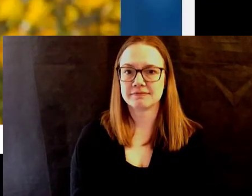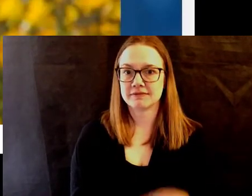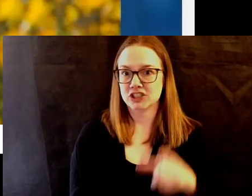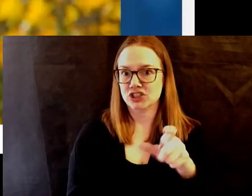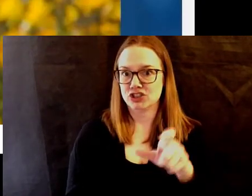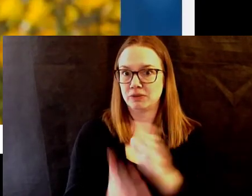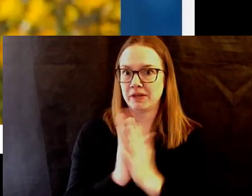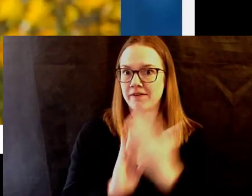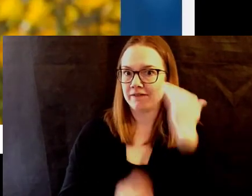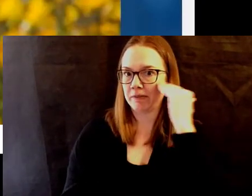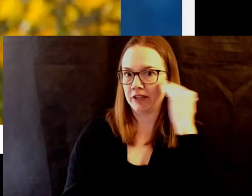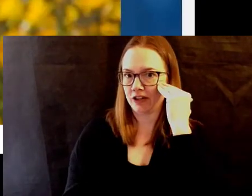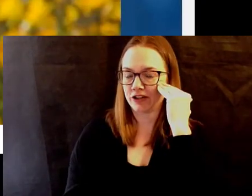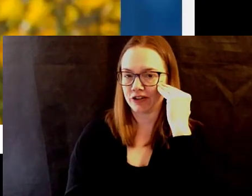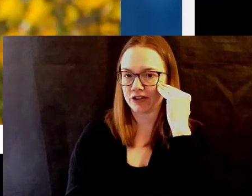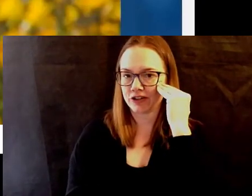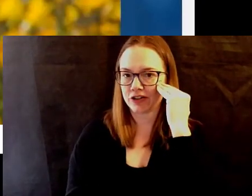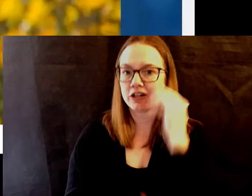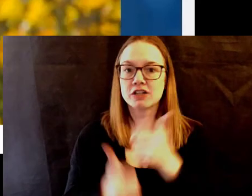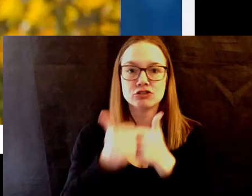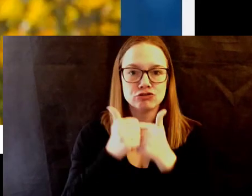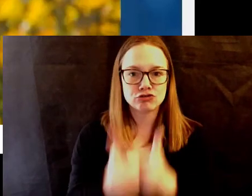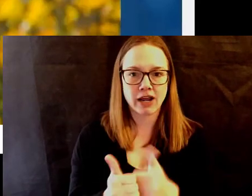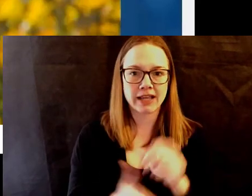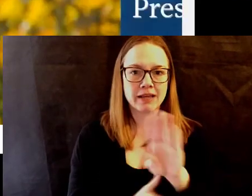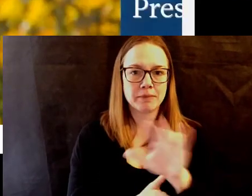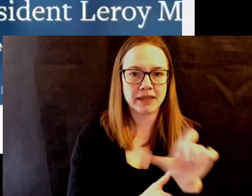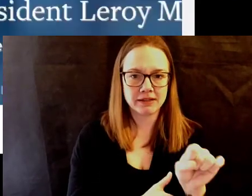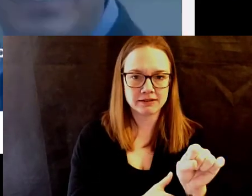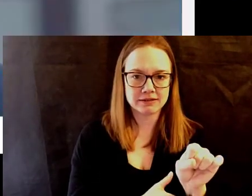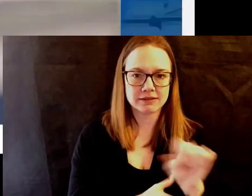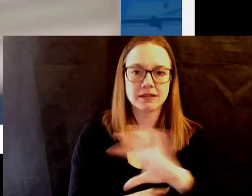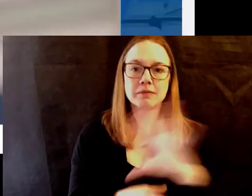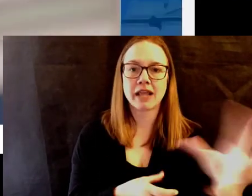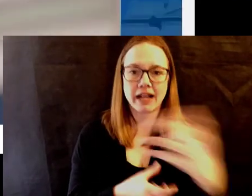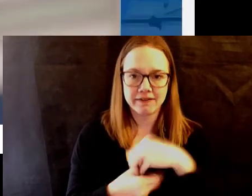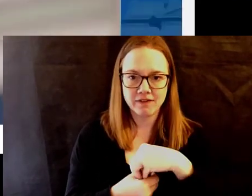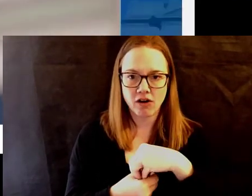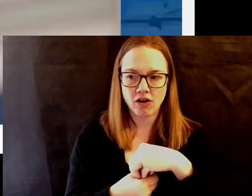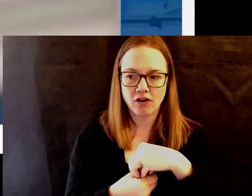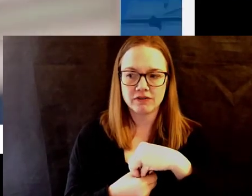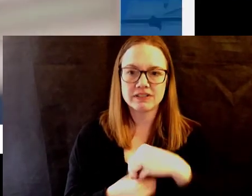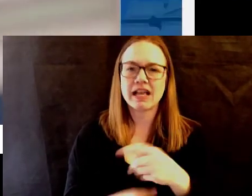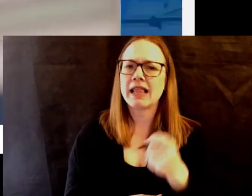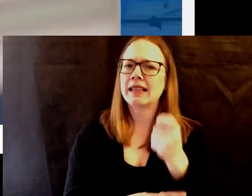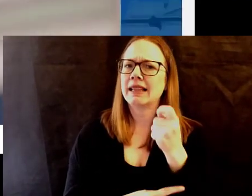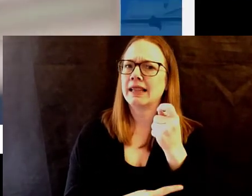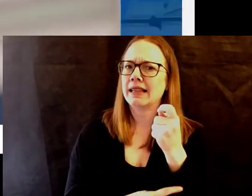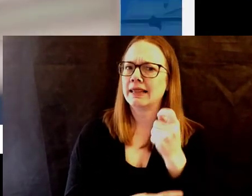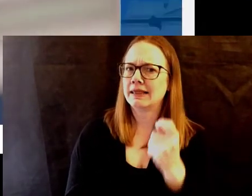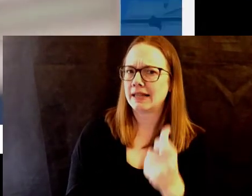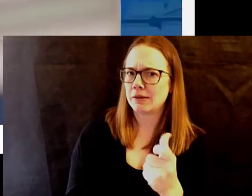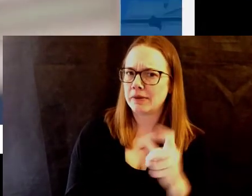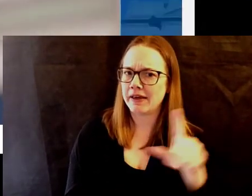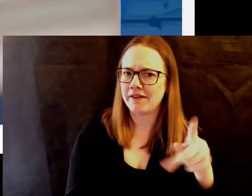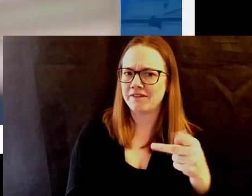And right now it's in a bit of an interesting phase because it's in between election and the next session. So legislators are changing.